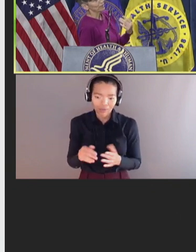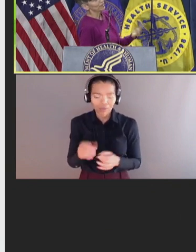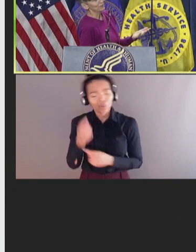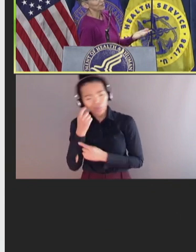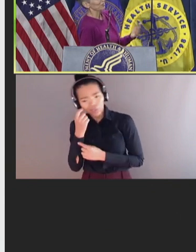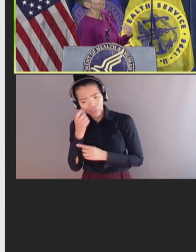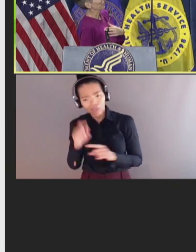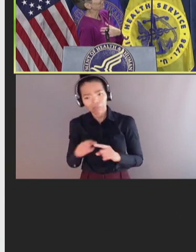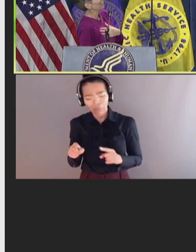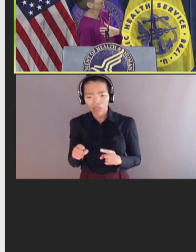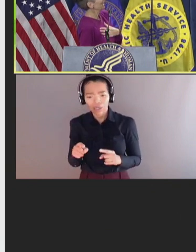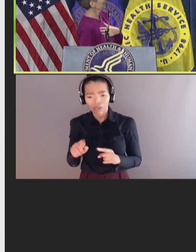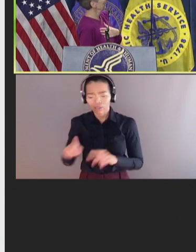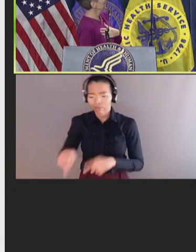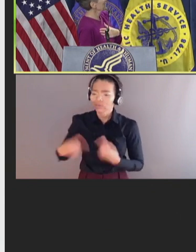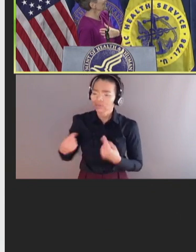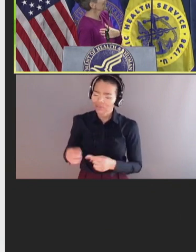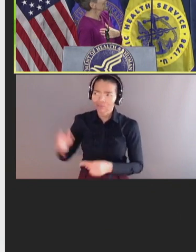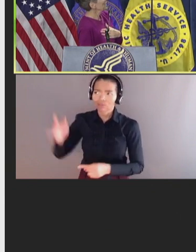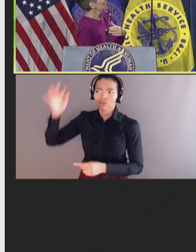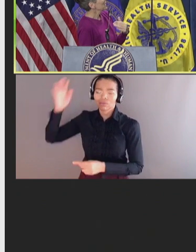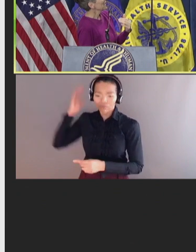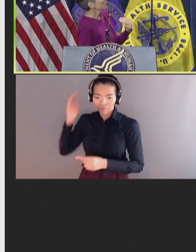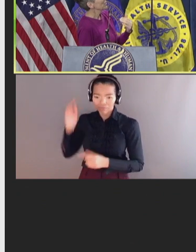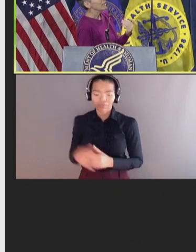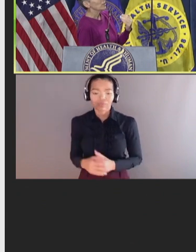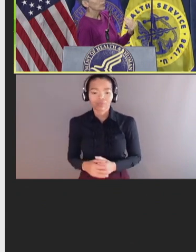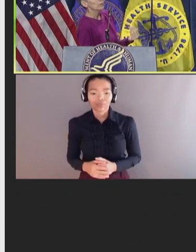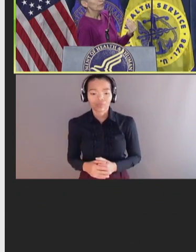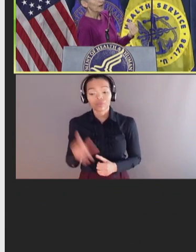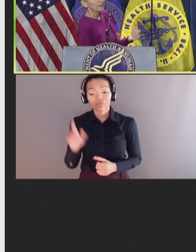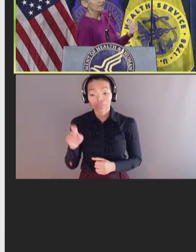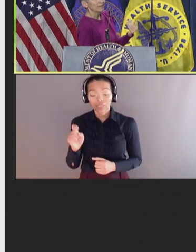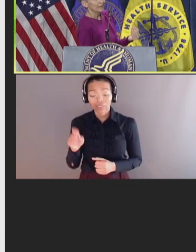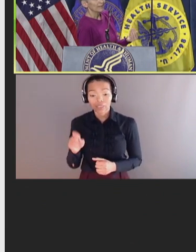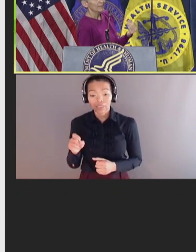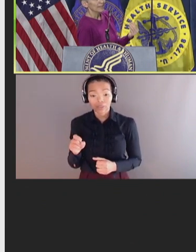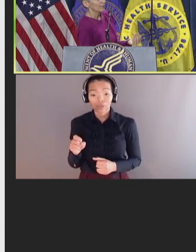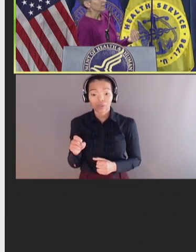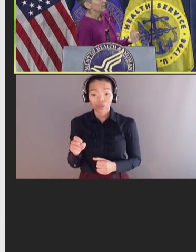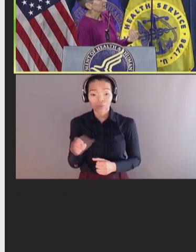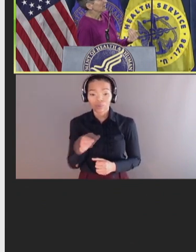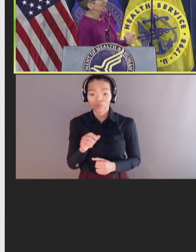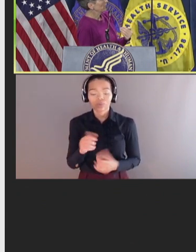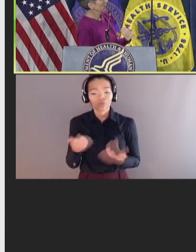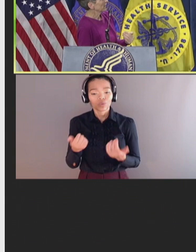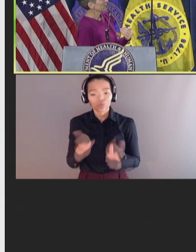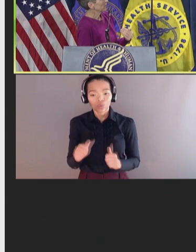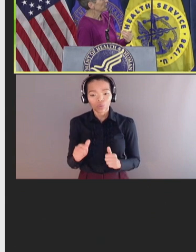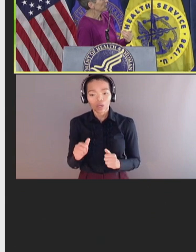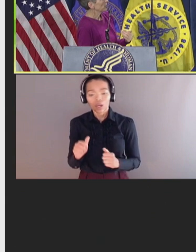since the early days -- we need to move past the vaccine hesitancy-based framework,